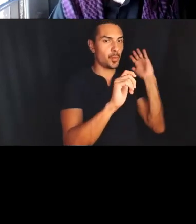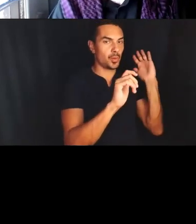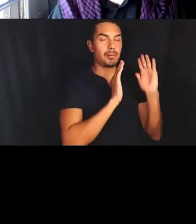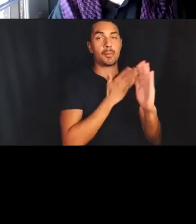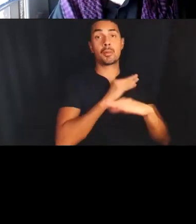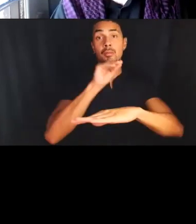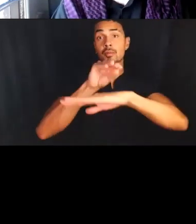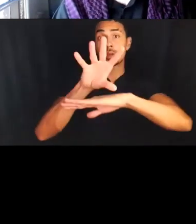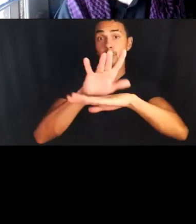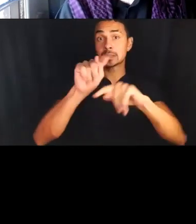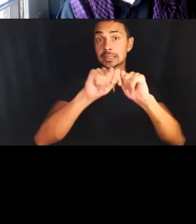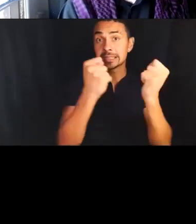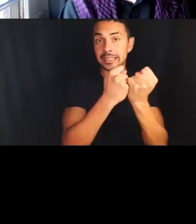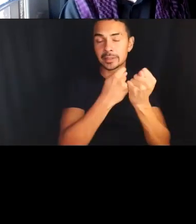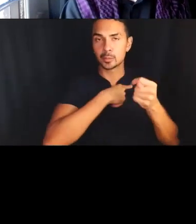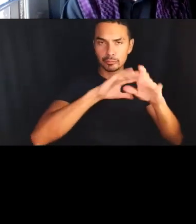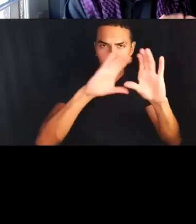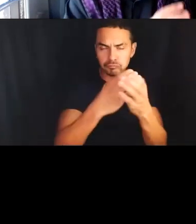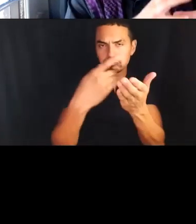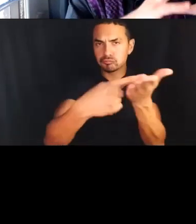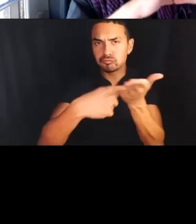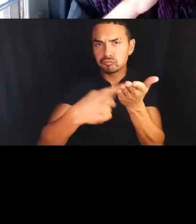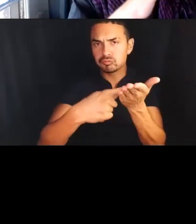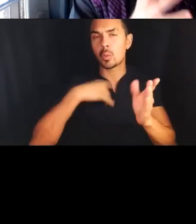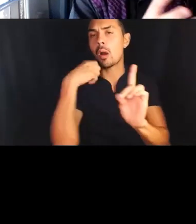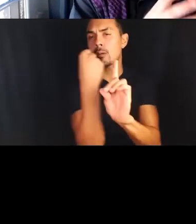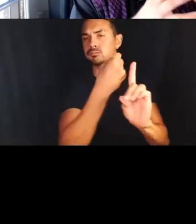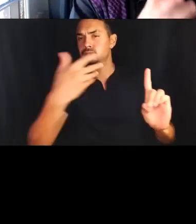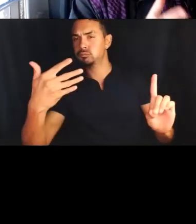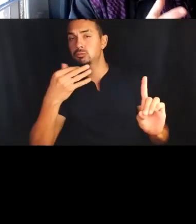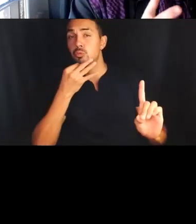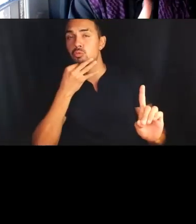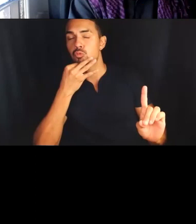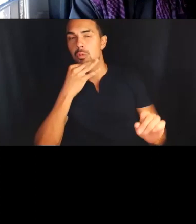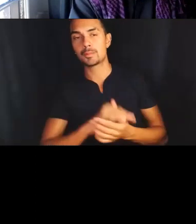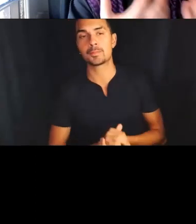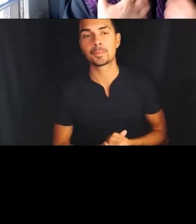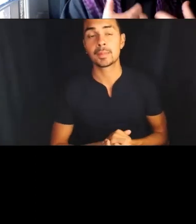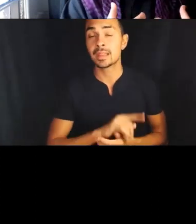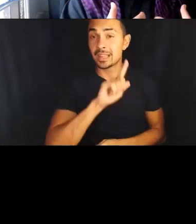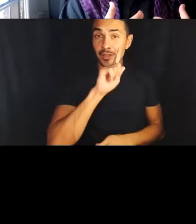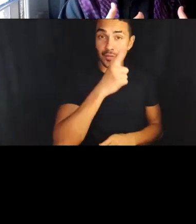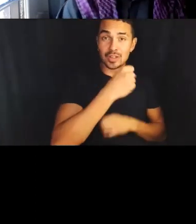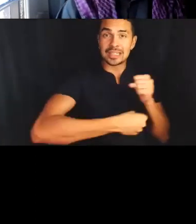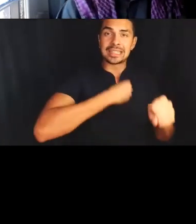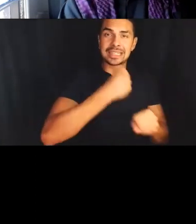a little bit more about in a few minutes. So that this first year has really been about gathering information,